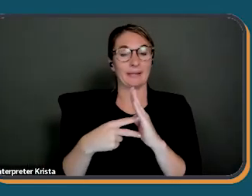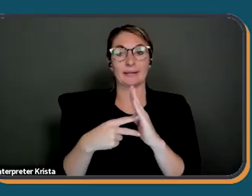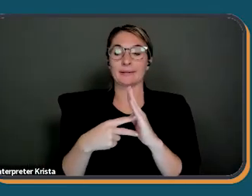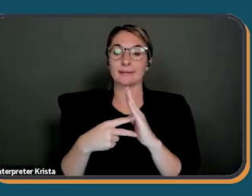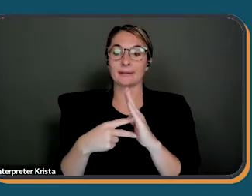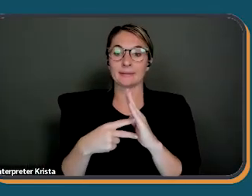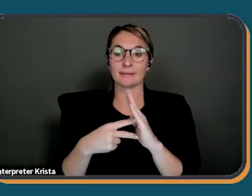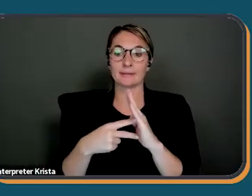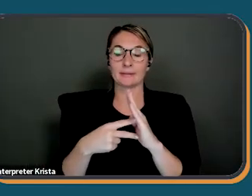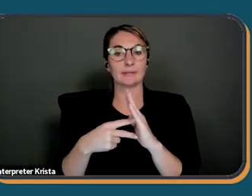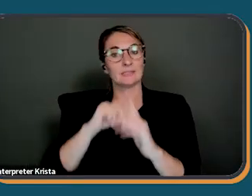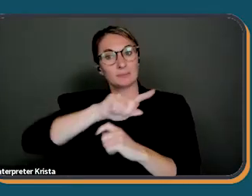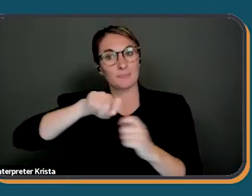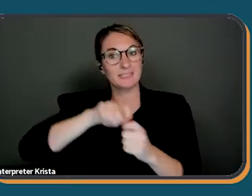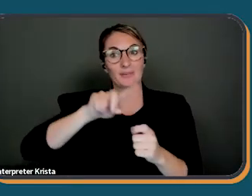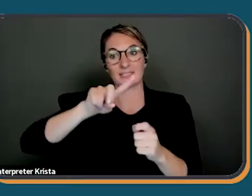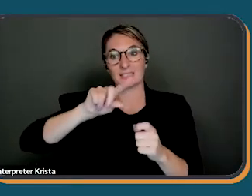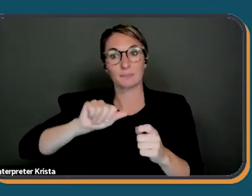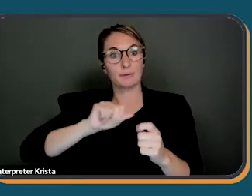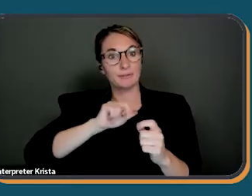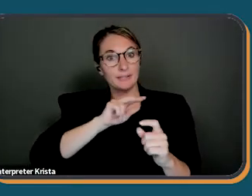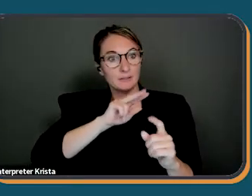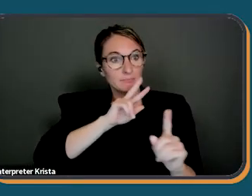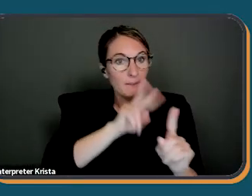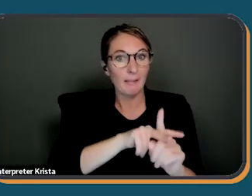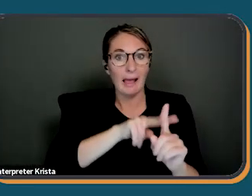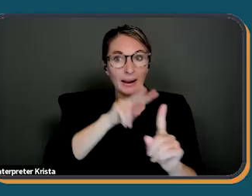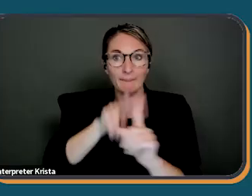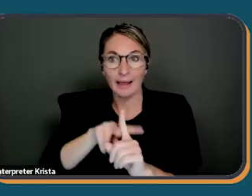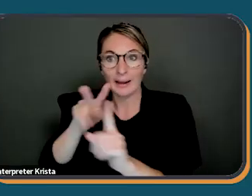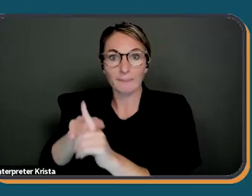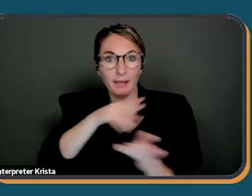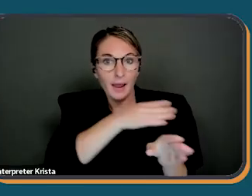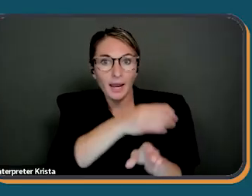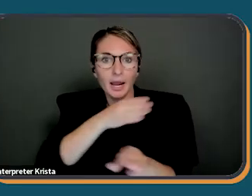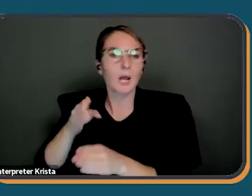to specific disability types and many accommodation strategies support patients